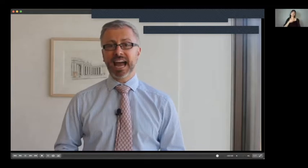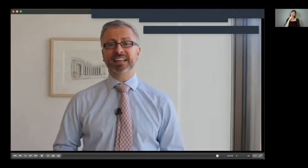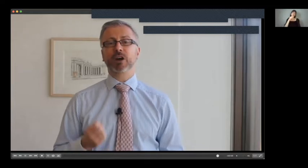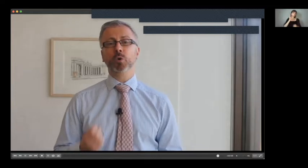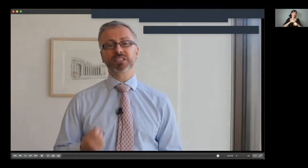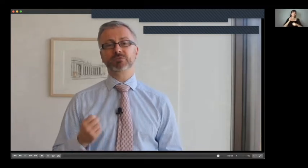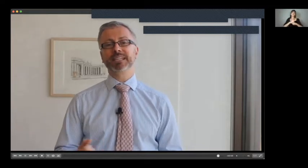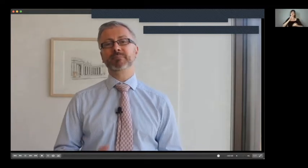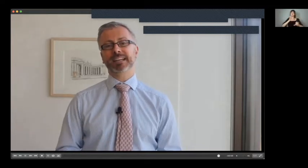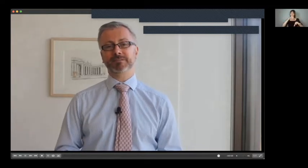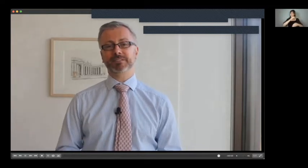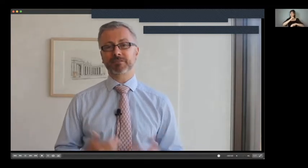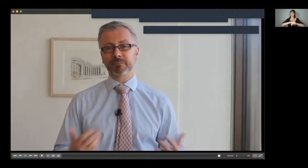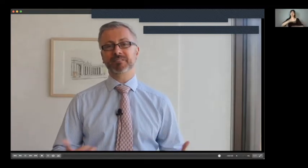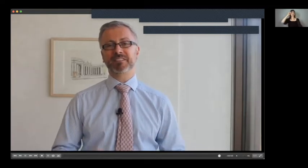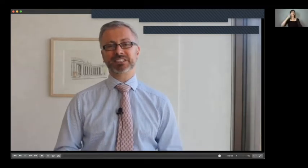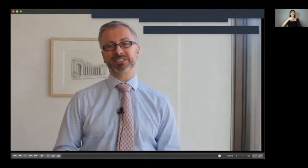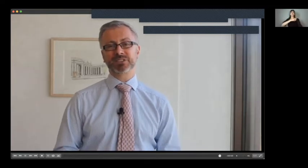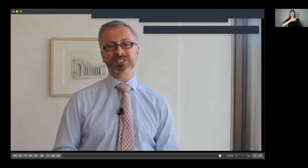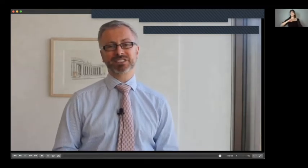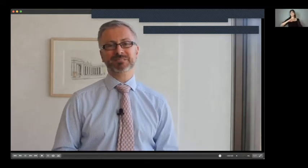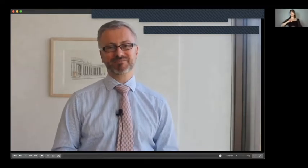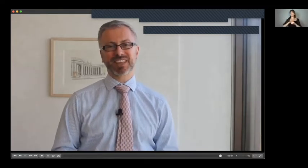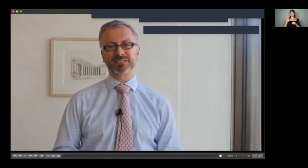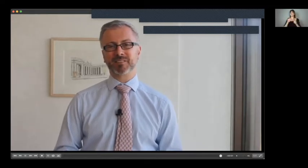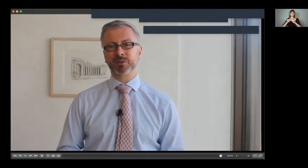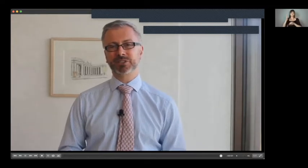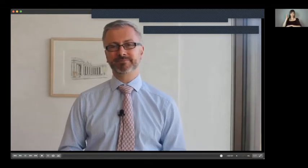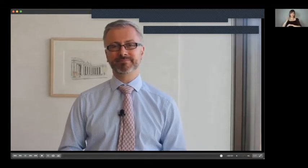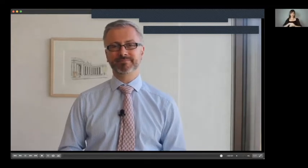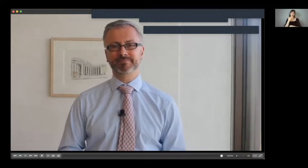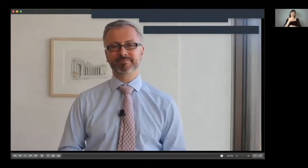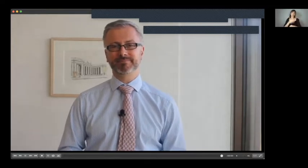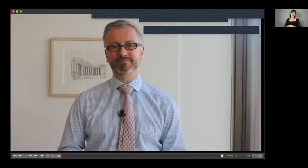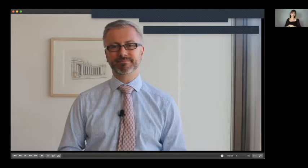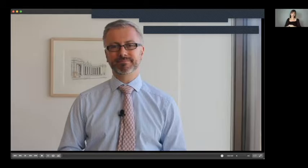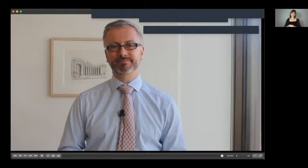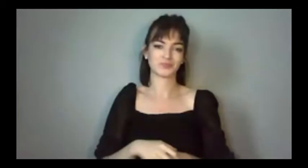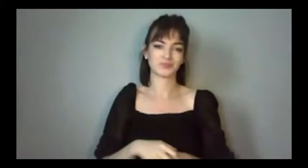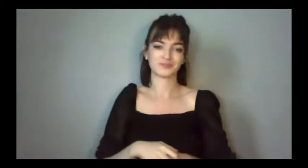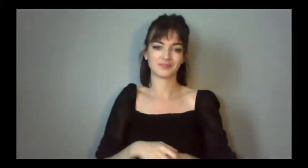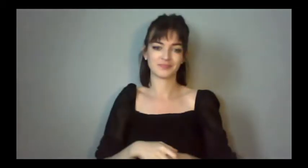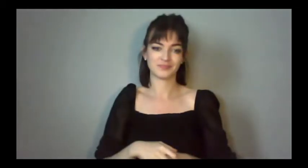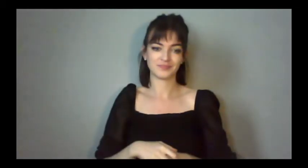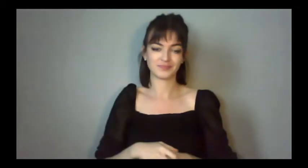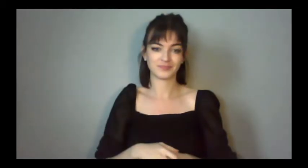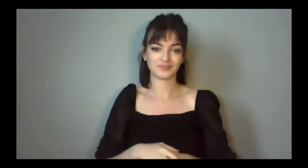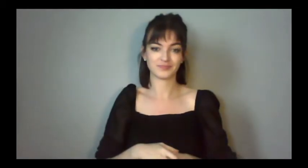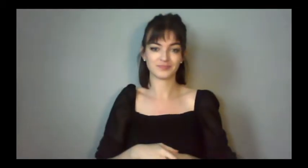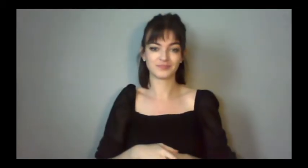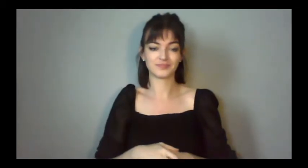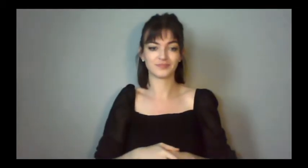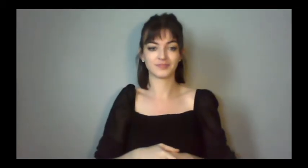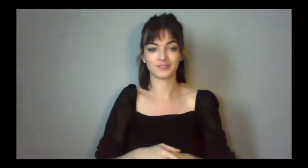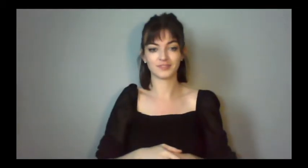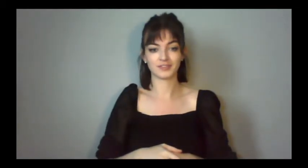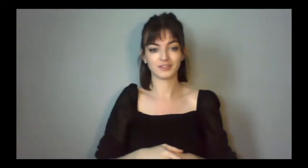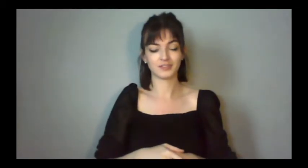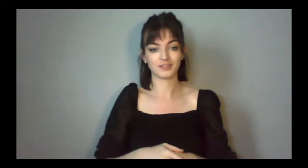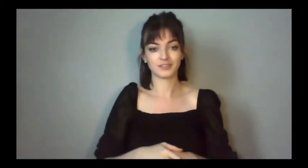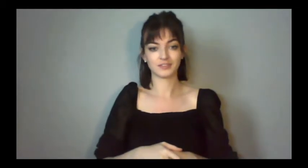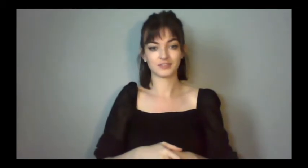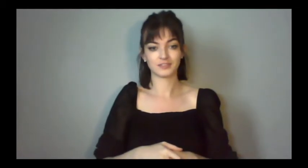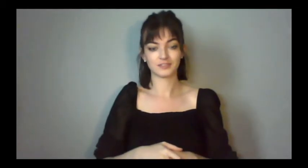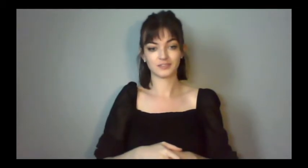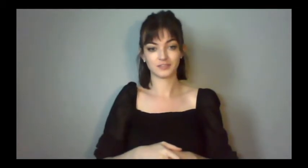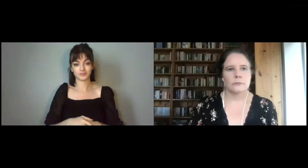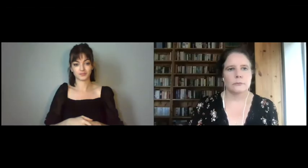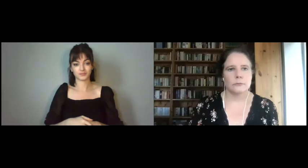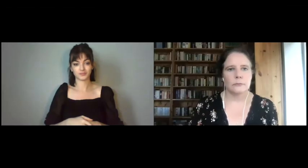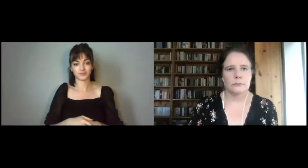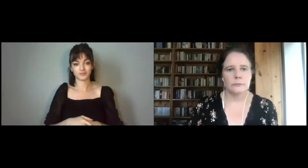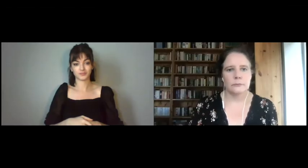and I hope that you really benefit from the various discussions. Thanks very much.